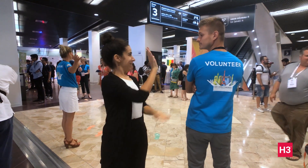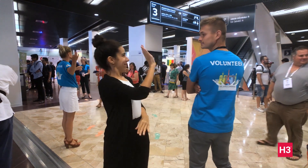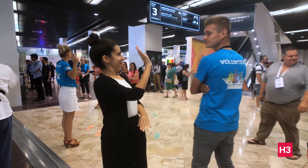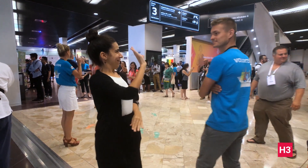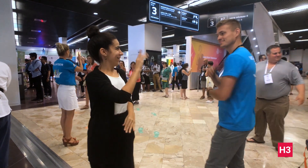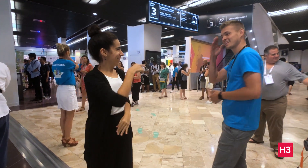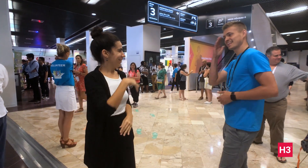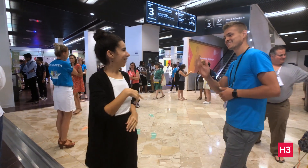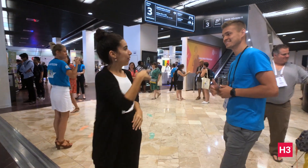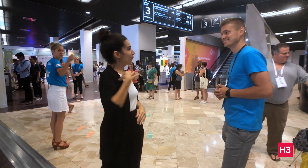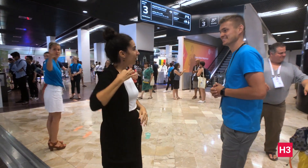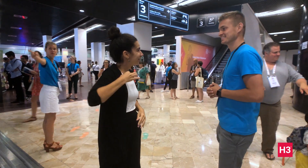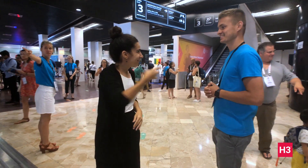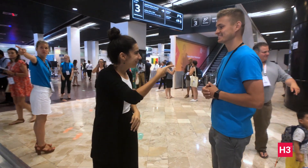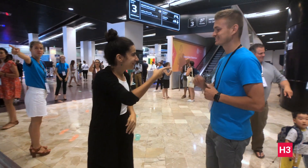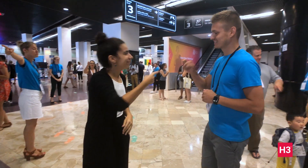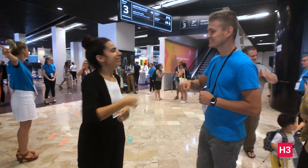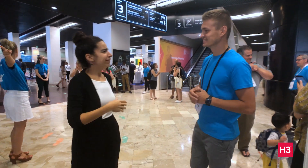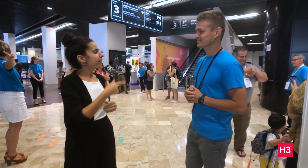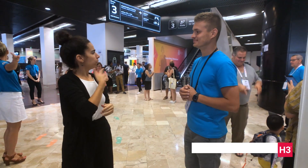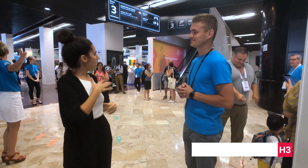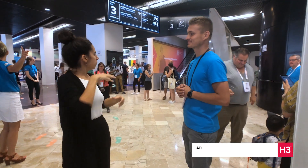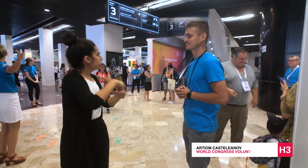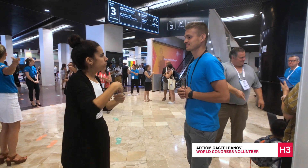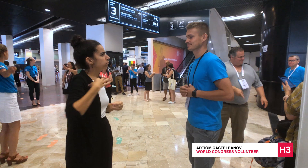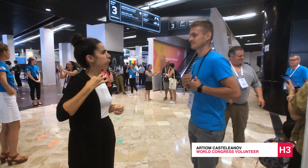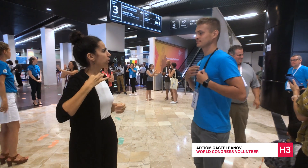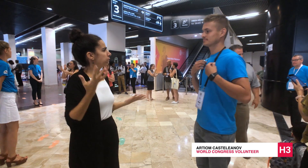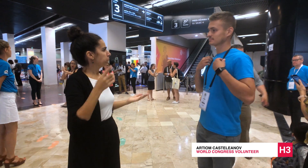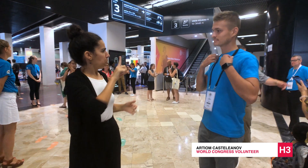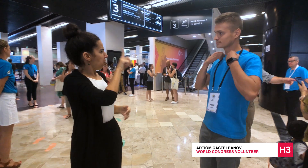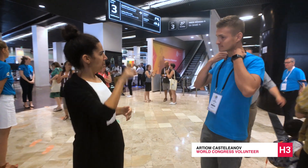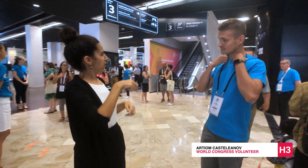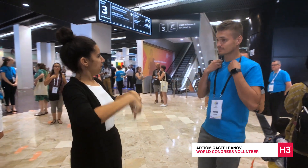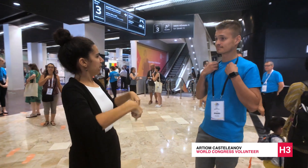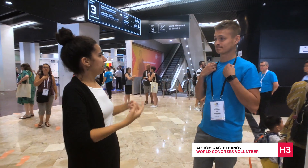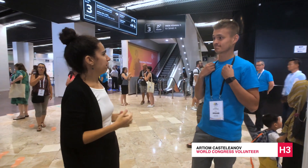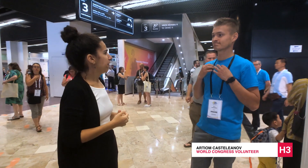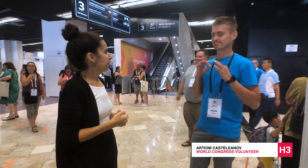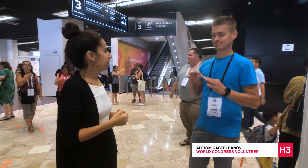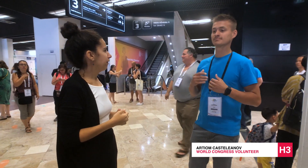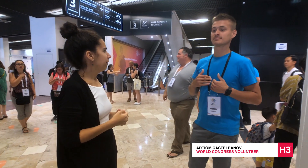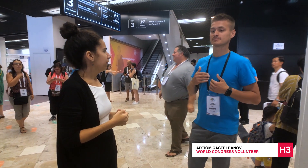Hello! Hello! Are you a volunteer here? Yes, that’s right. Why did you want to volunteer here?